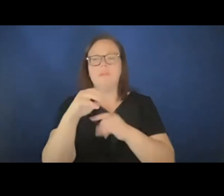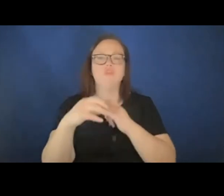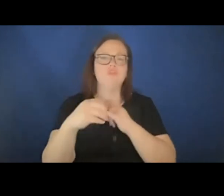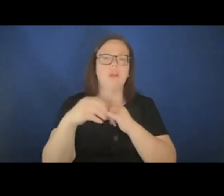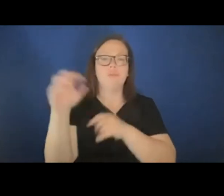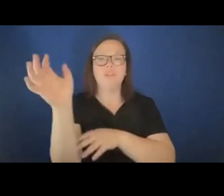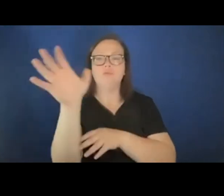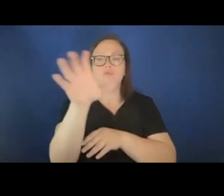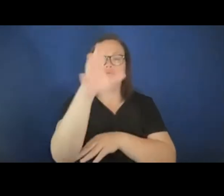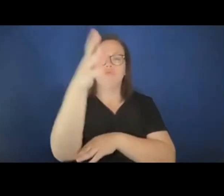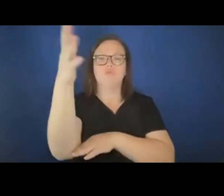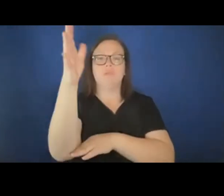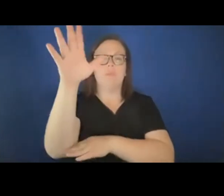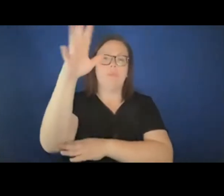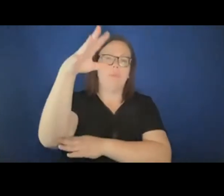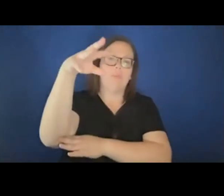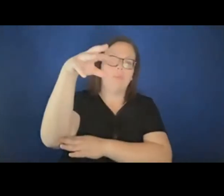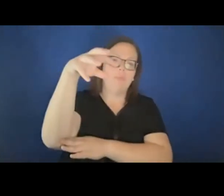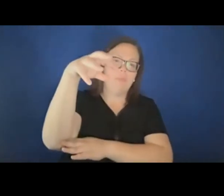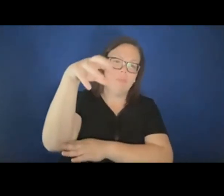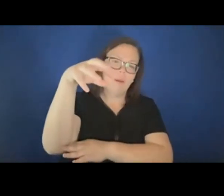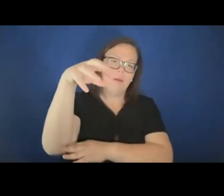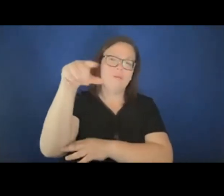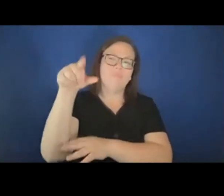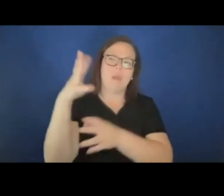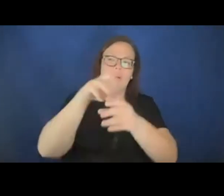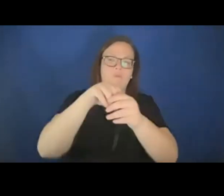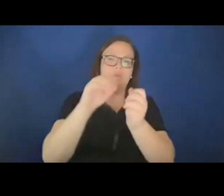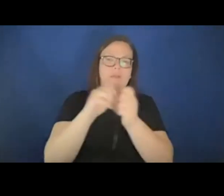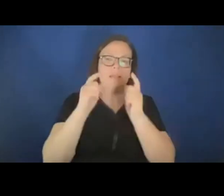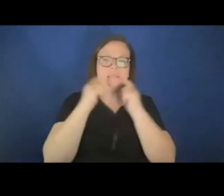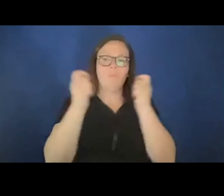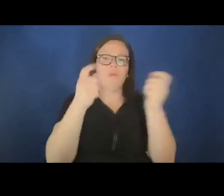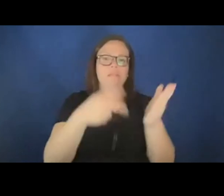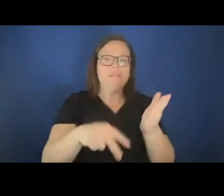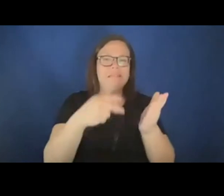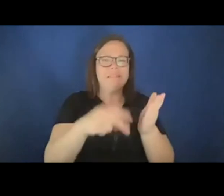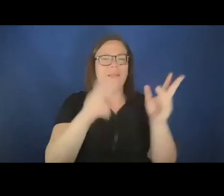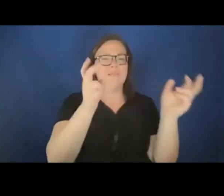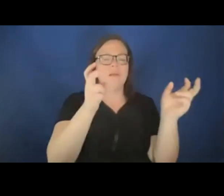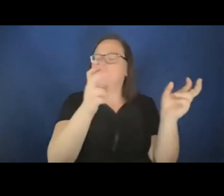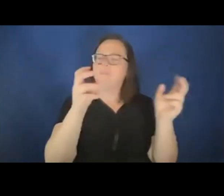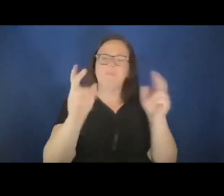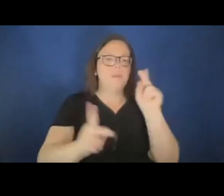weight of their flowers: they were involved in a ceremonial dance to which no one had ever been invited.